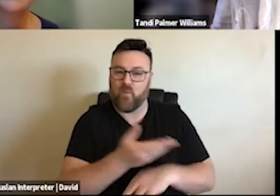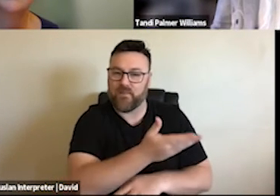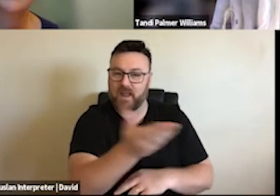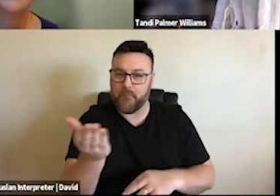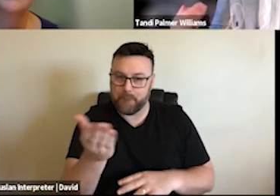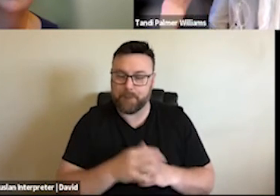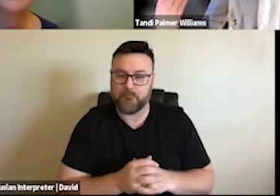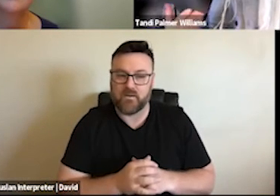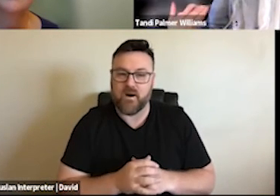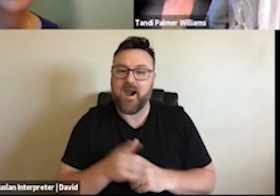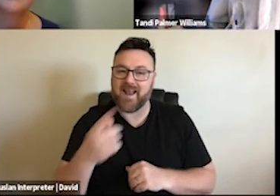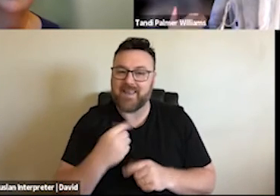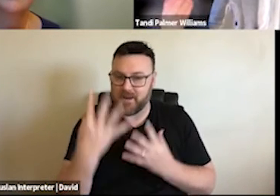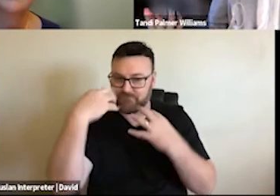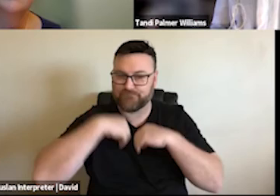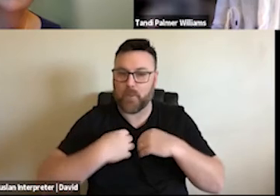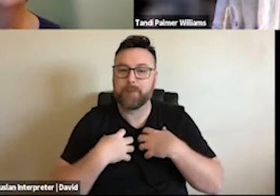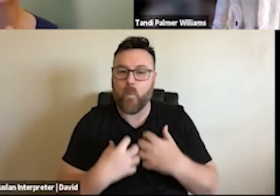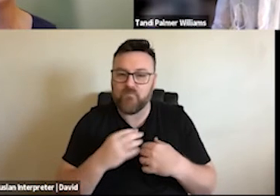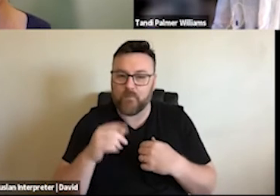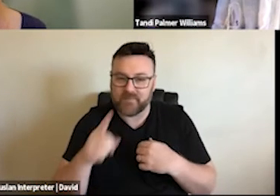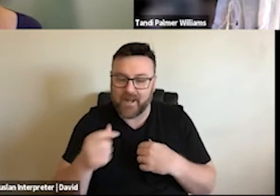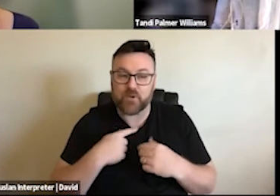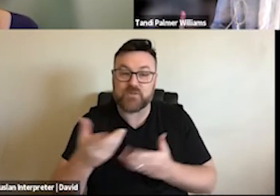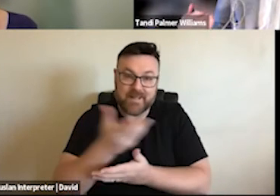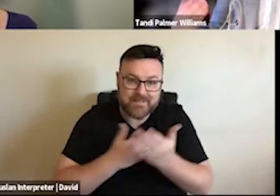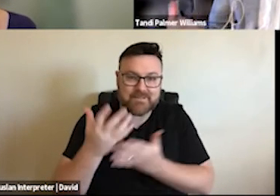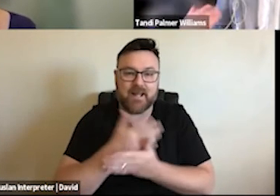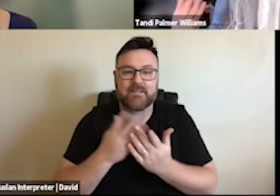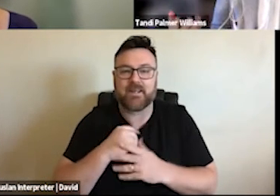are discussing, and we know that discussing and reflecting on work experience means that